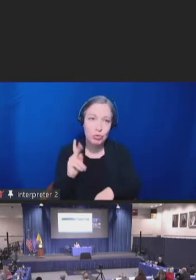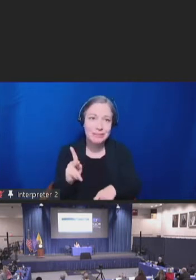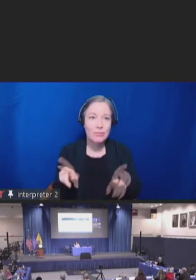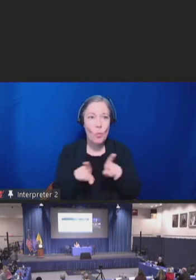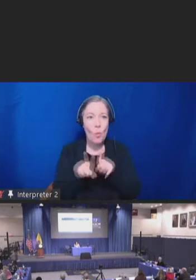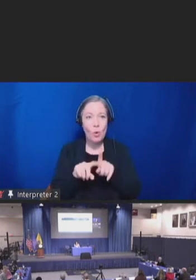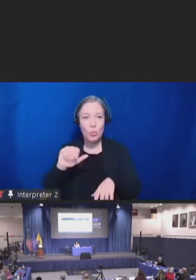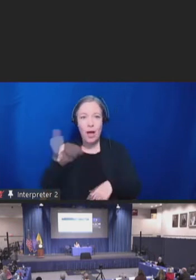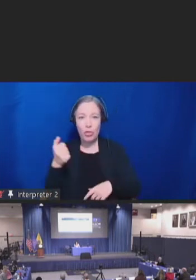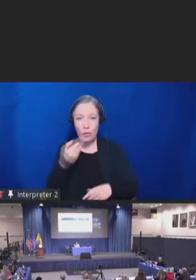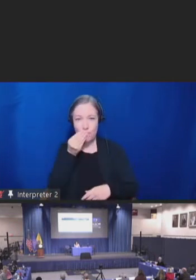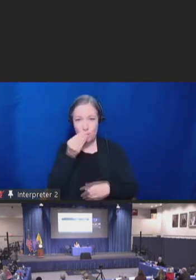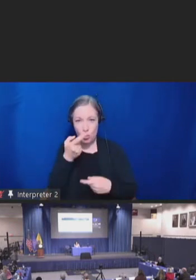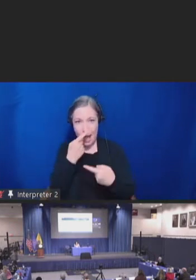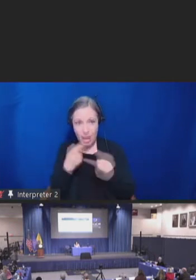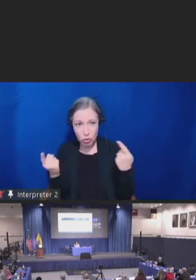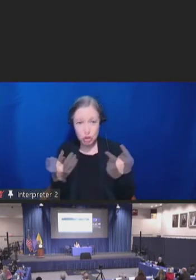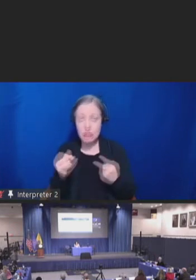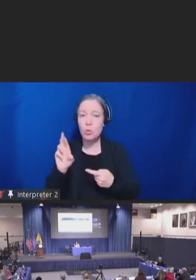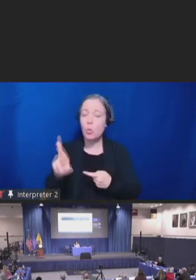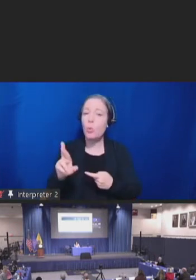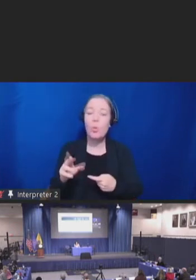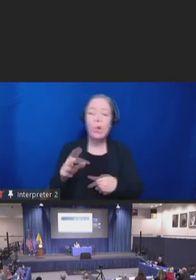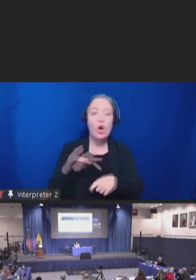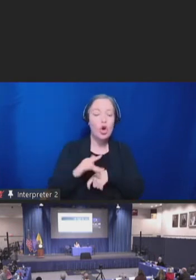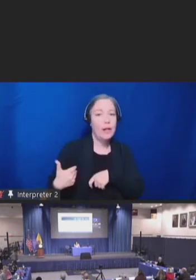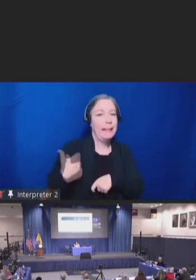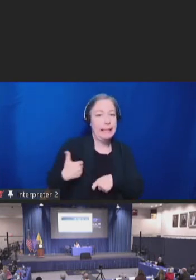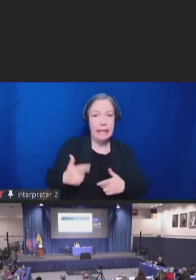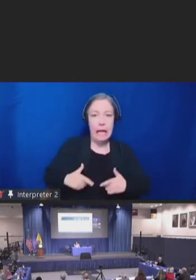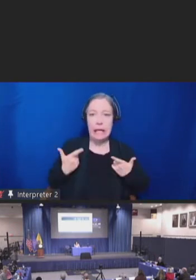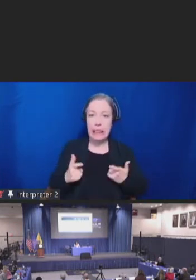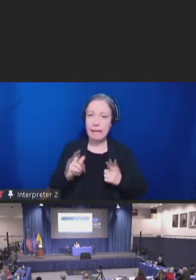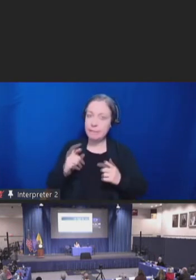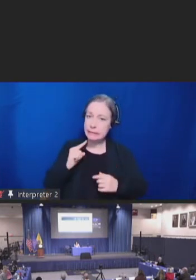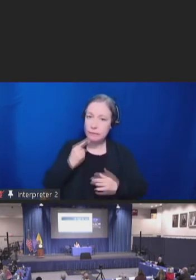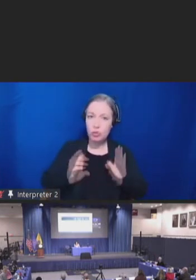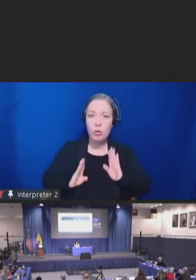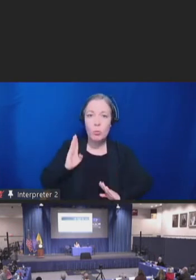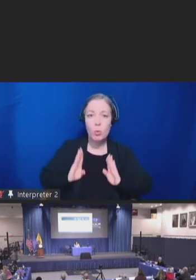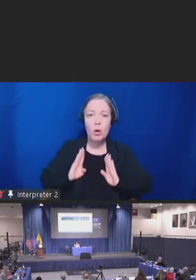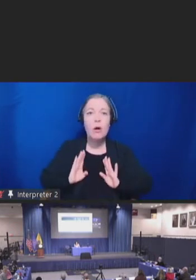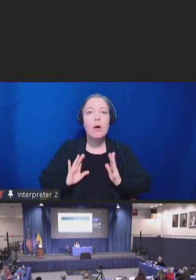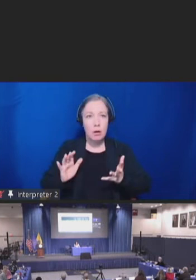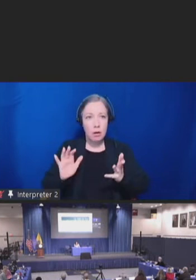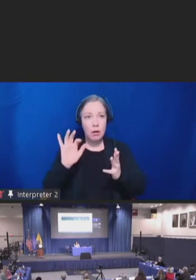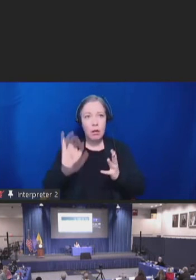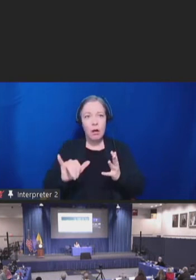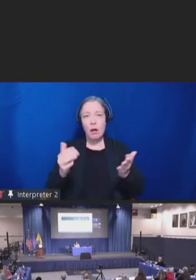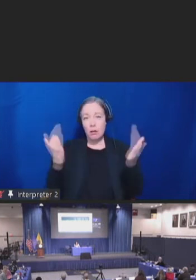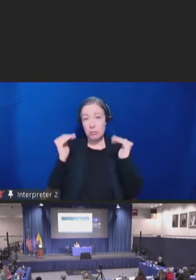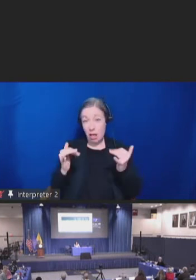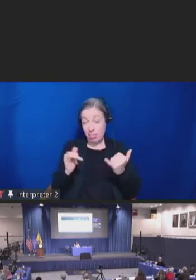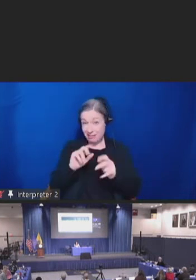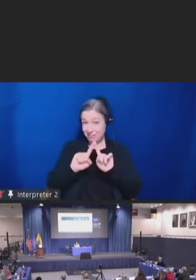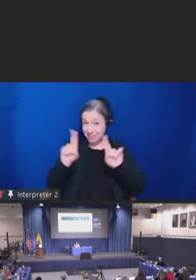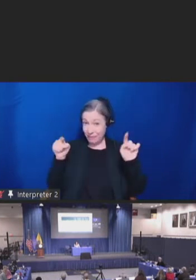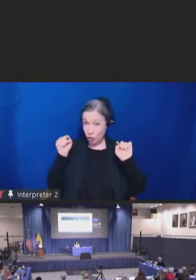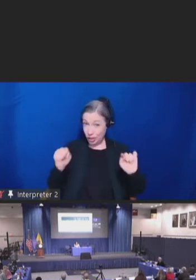Next slide, please. So, then the format of this slide is different. These are secondary analyses.